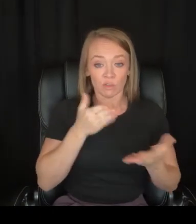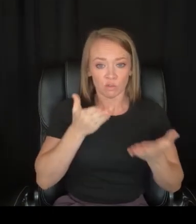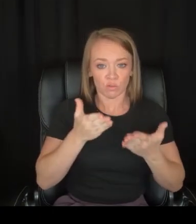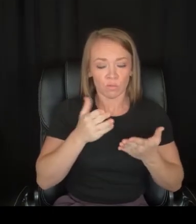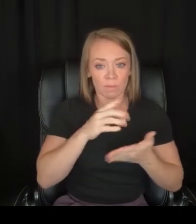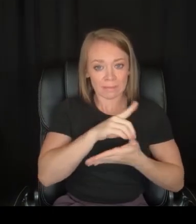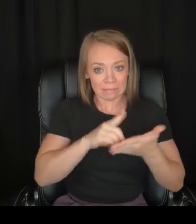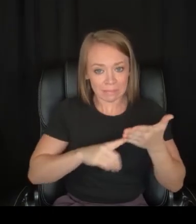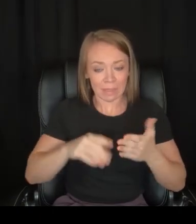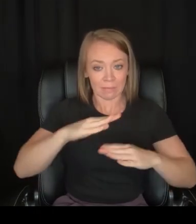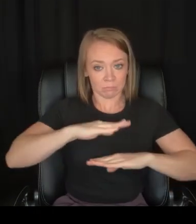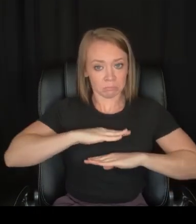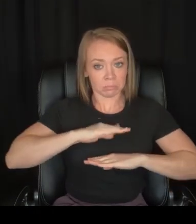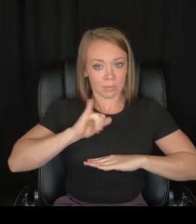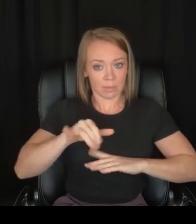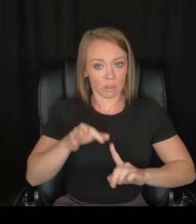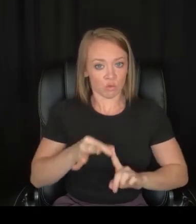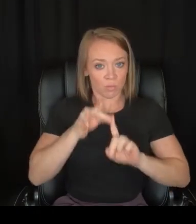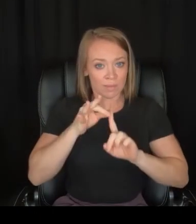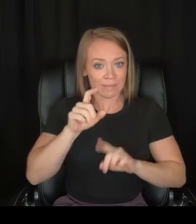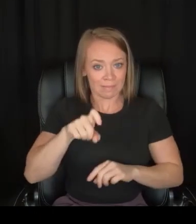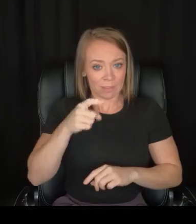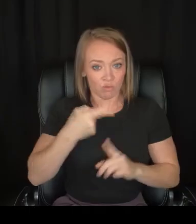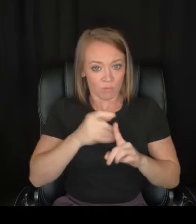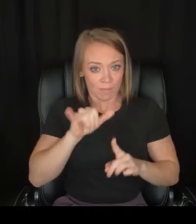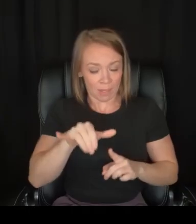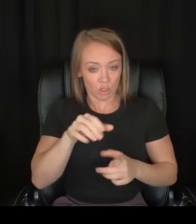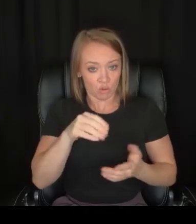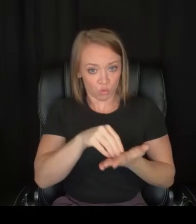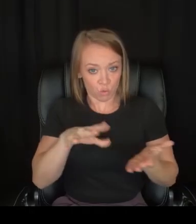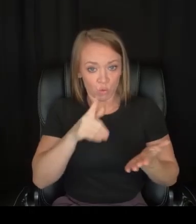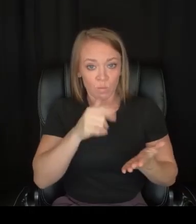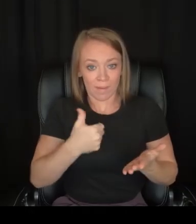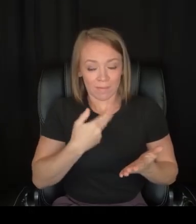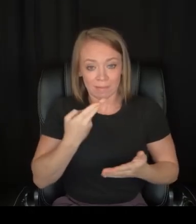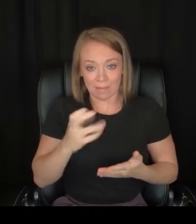caused by the disability and the school district must be responsible under the